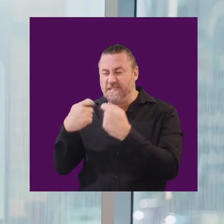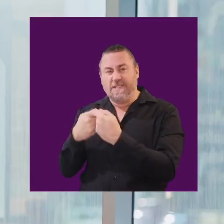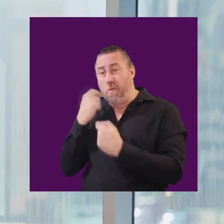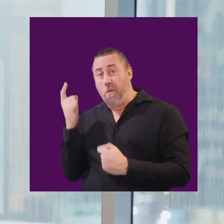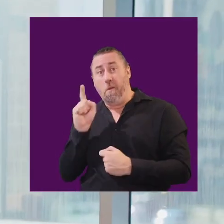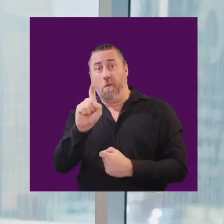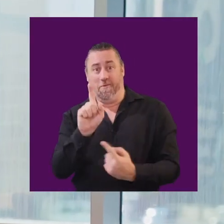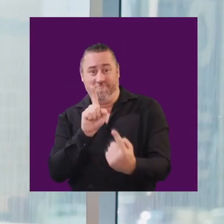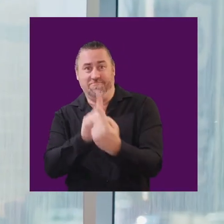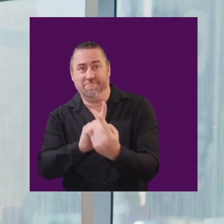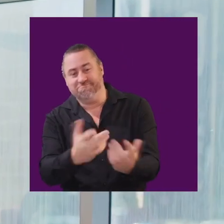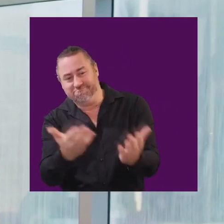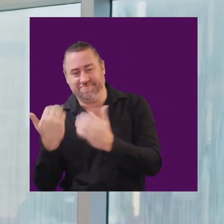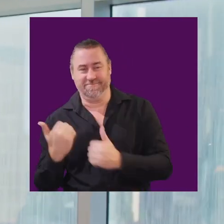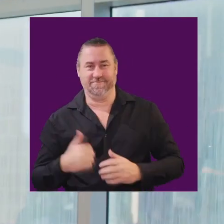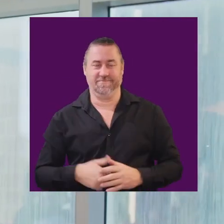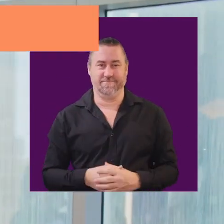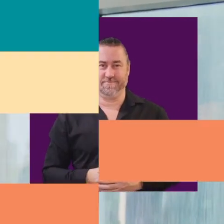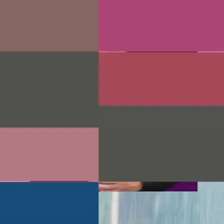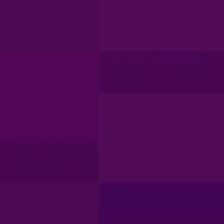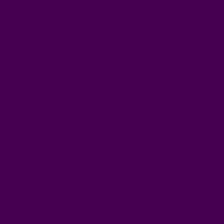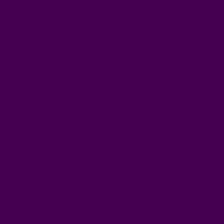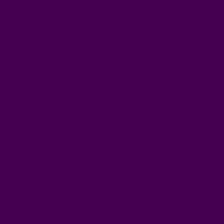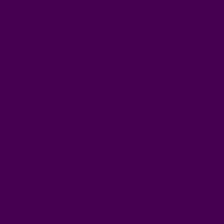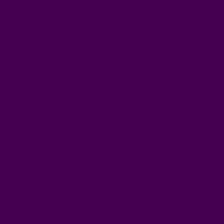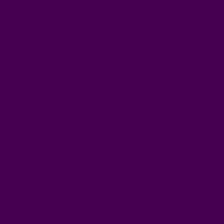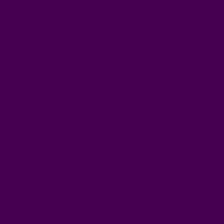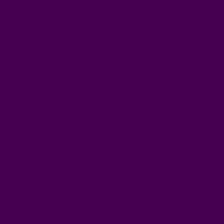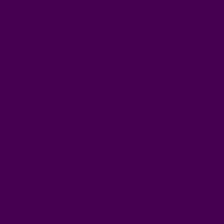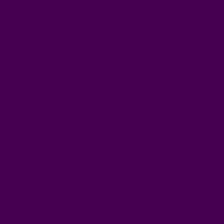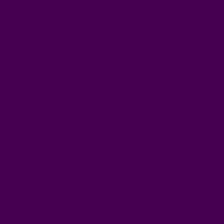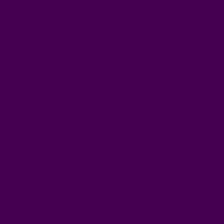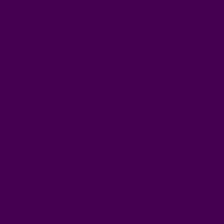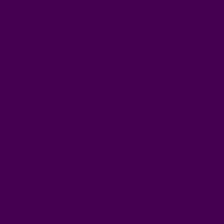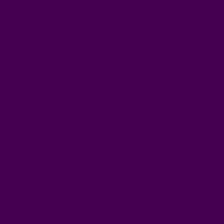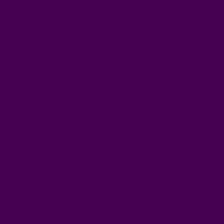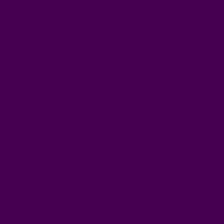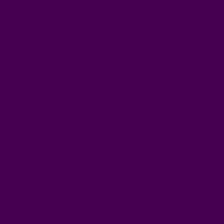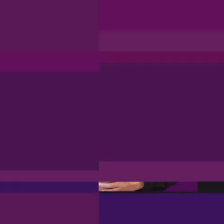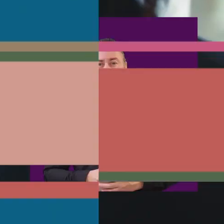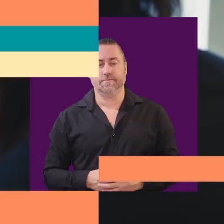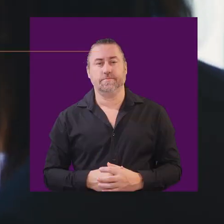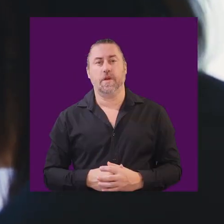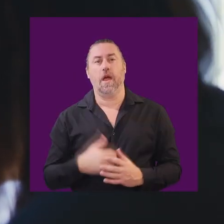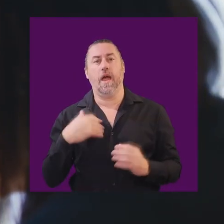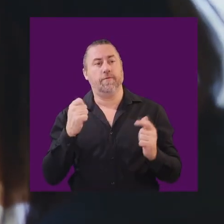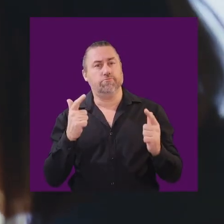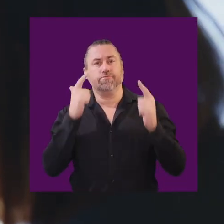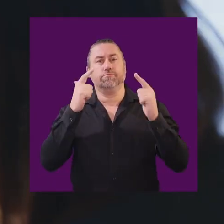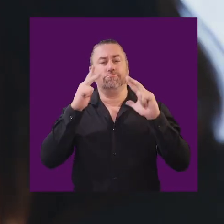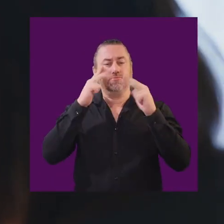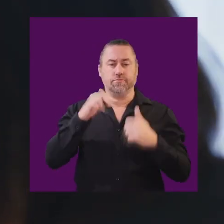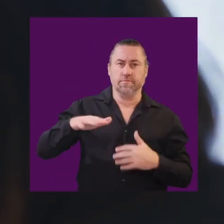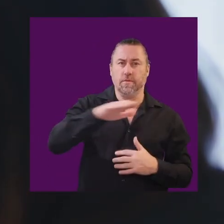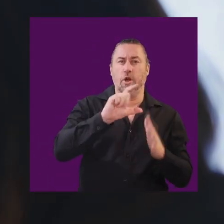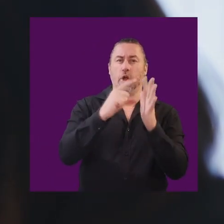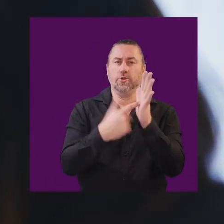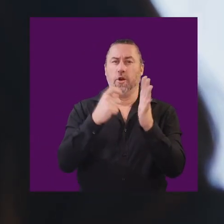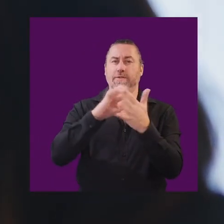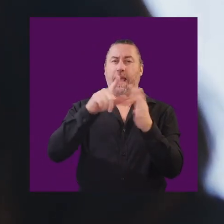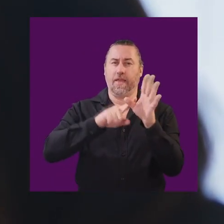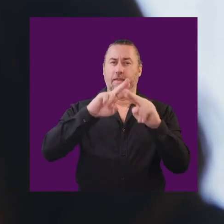and our nursing team will call you when it's time. Our clinic is led by Dr. Cathy Franklin.